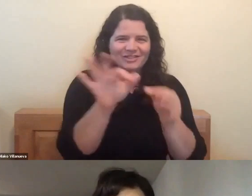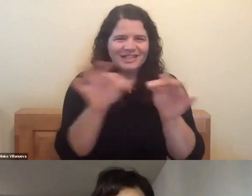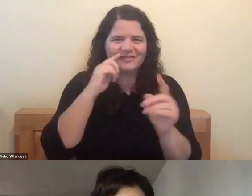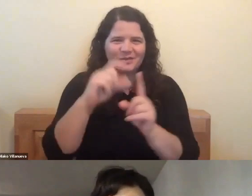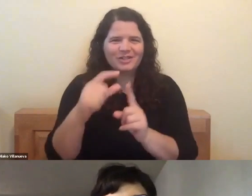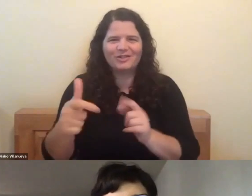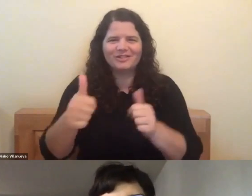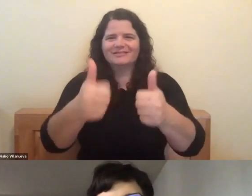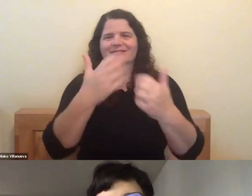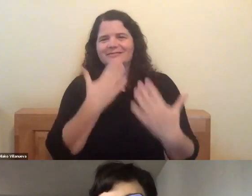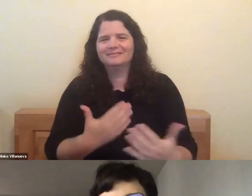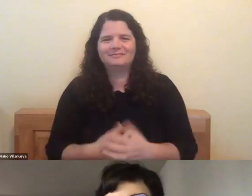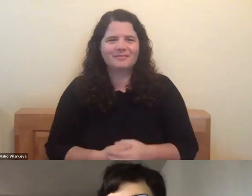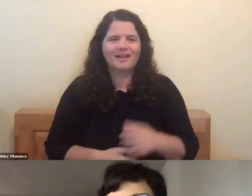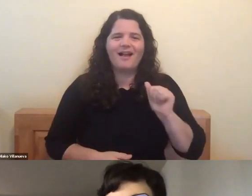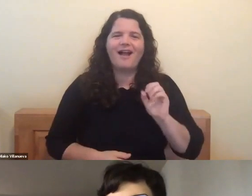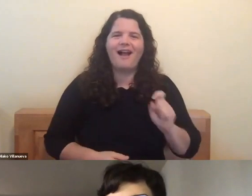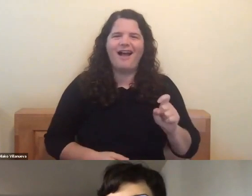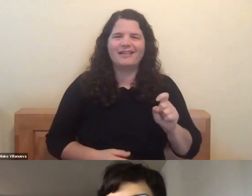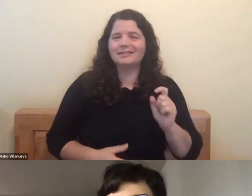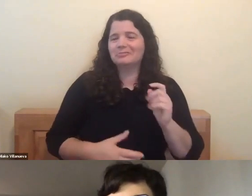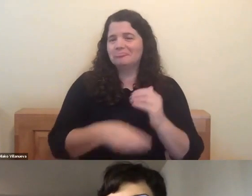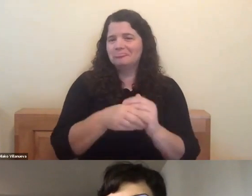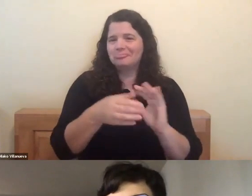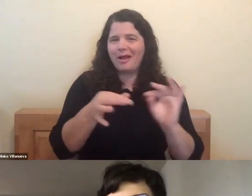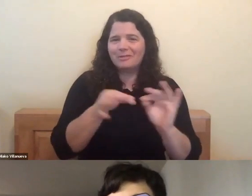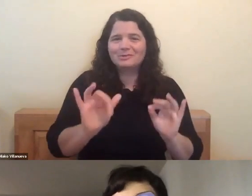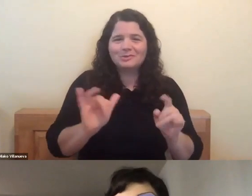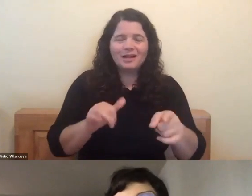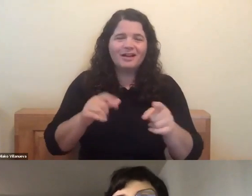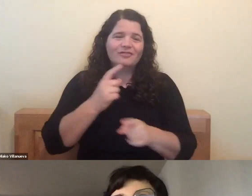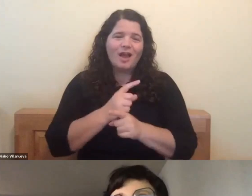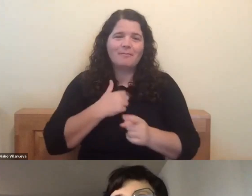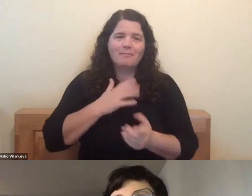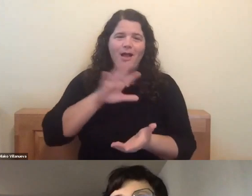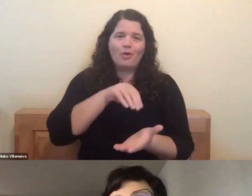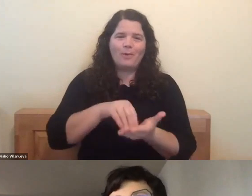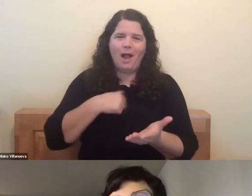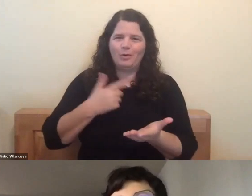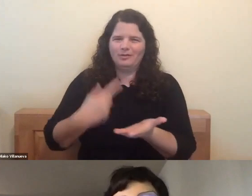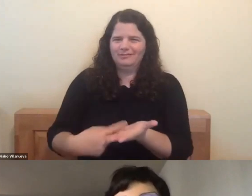Yeah chiming in the corpora that I'll be talking about in my talk later today are quite